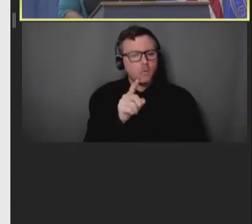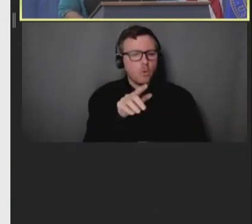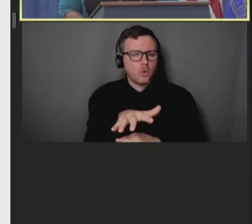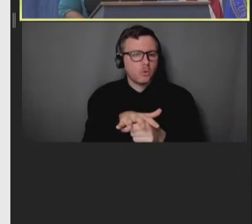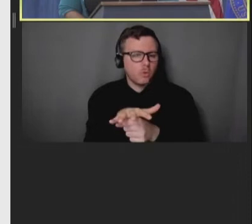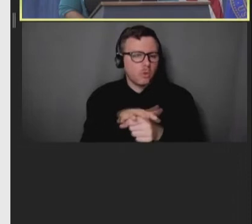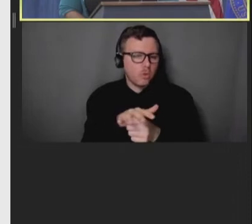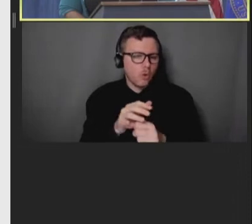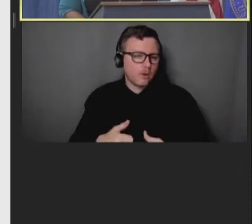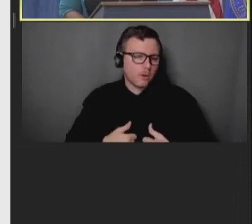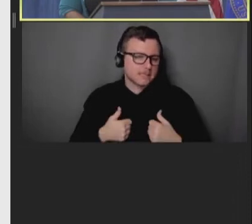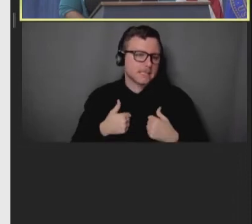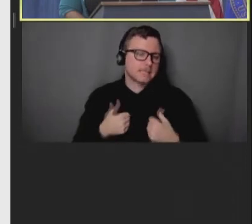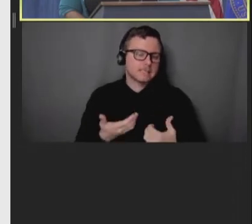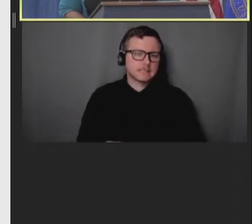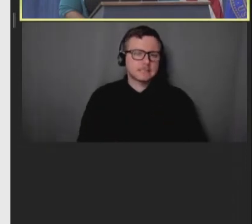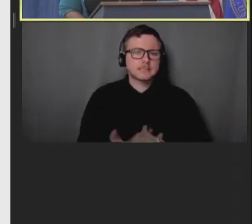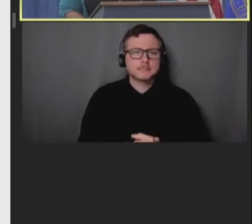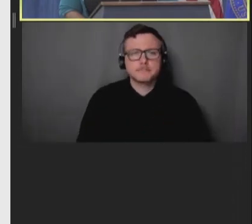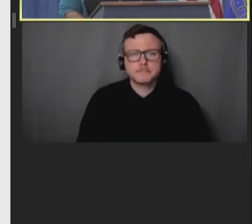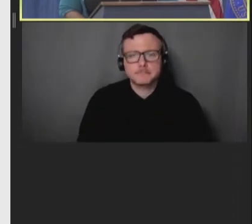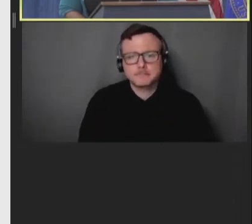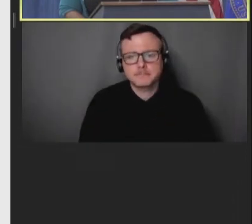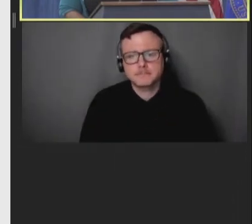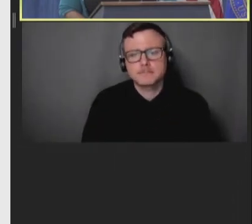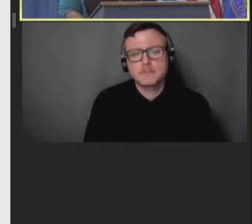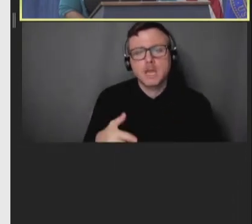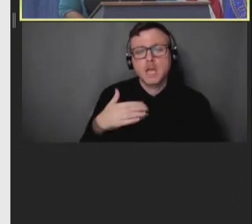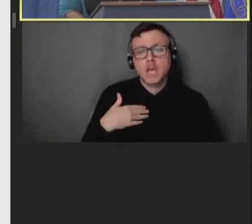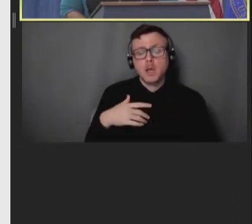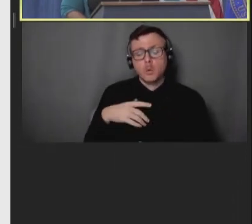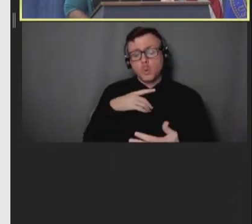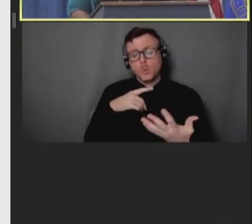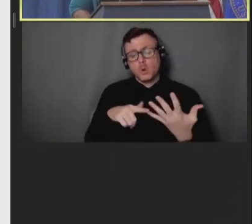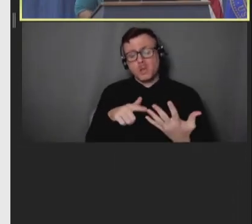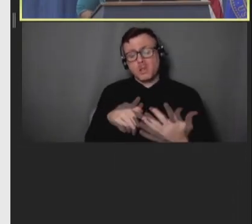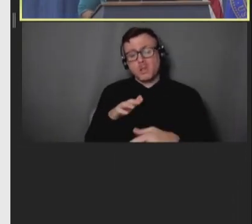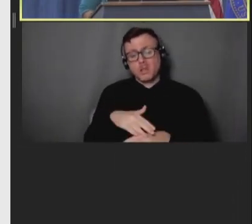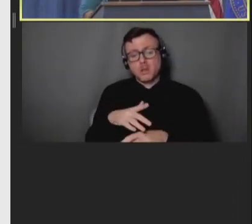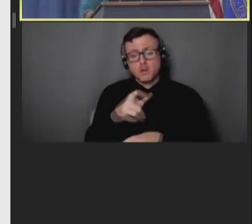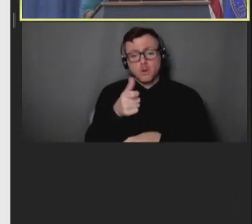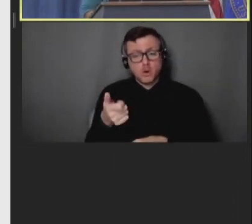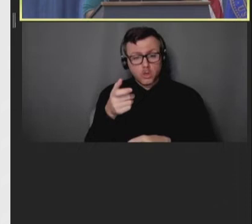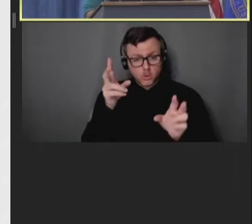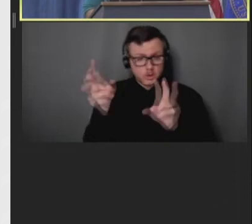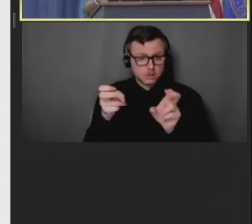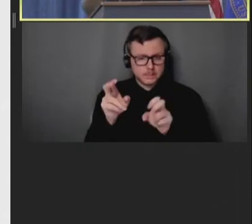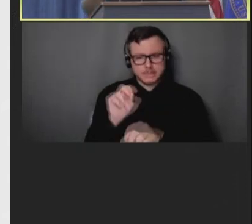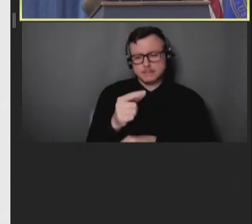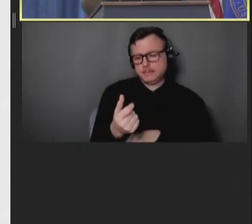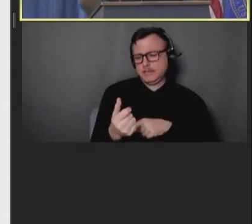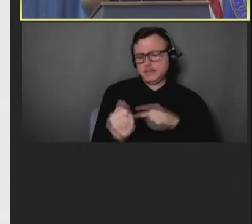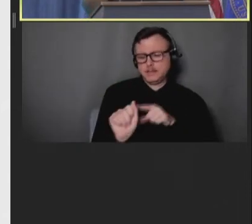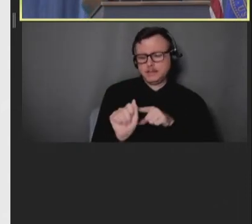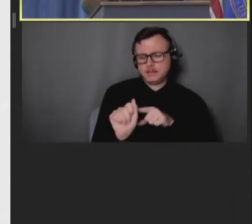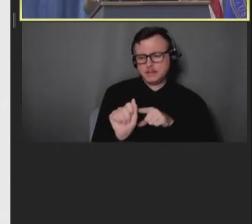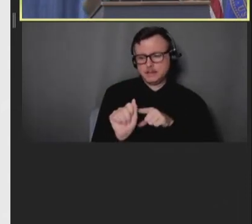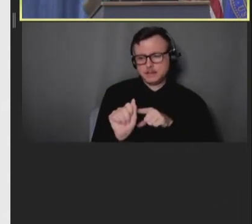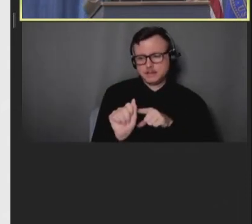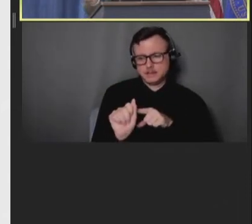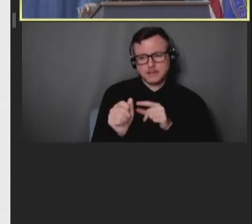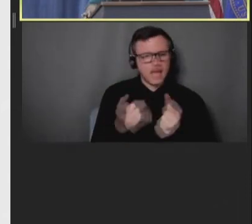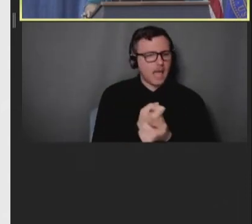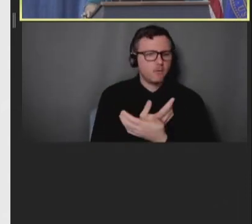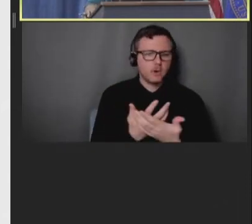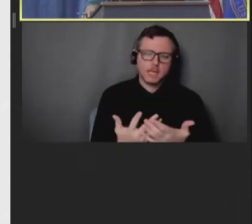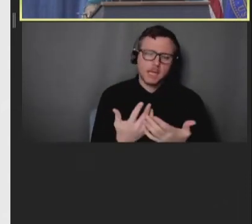I will flag another issue. So again, with NGA, we don't -- everything we do is to serve our members,